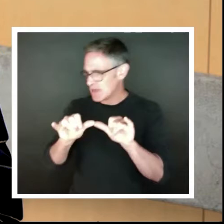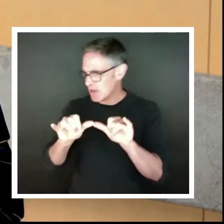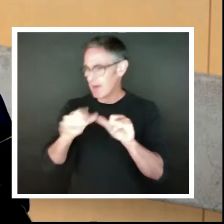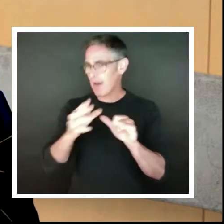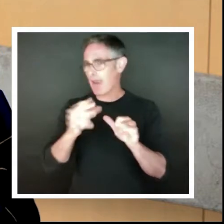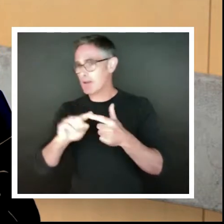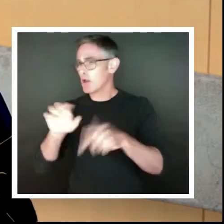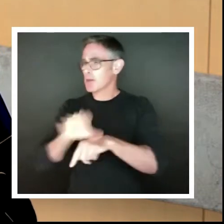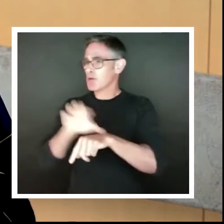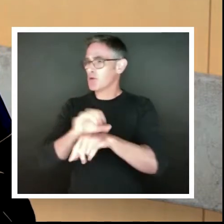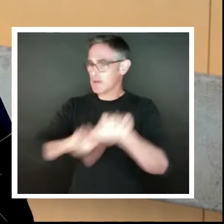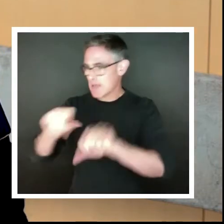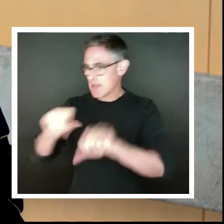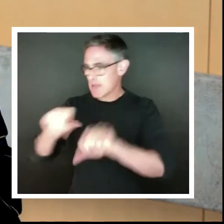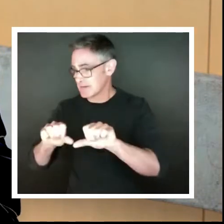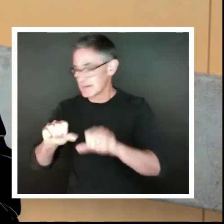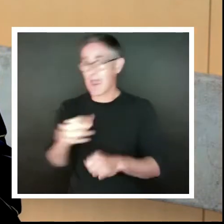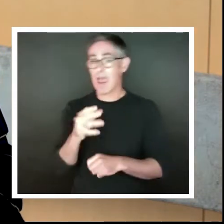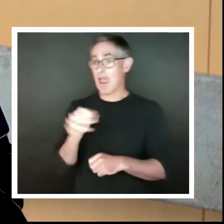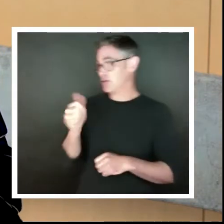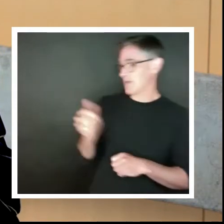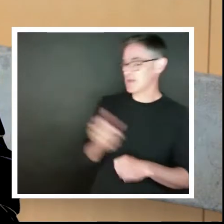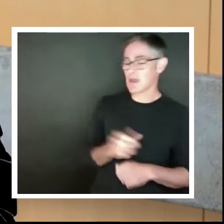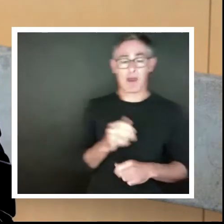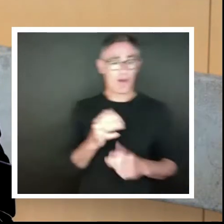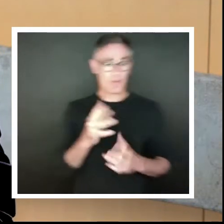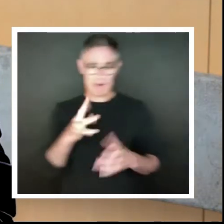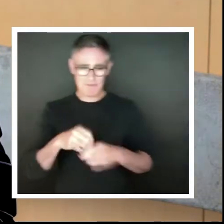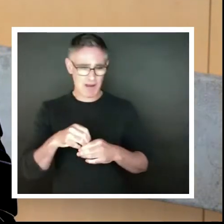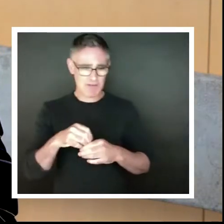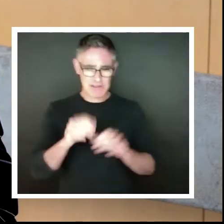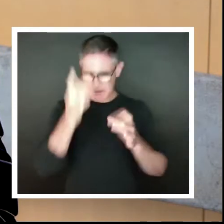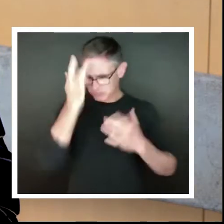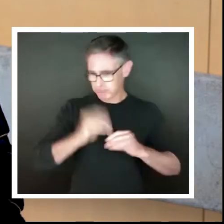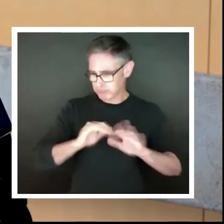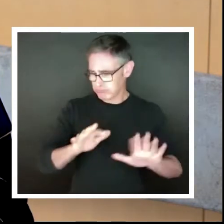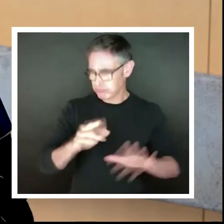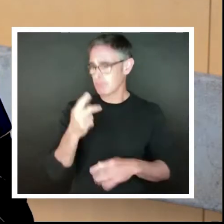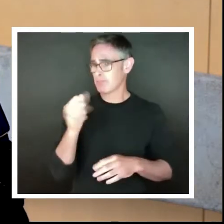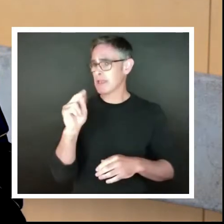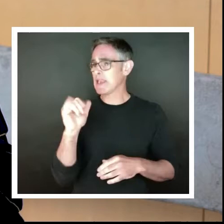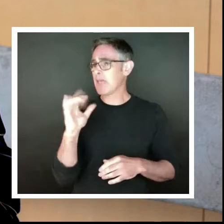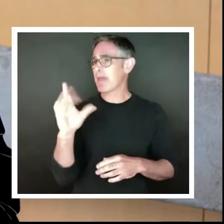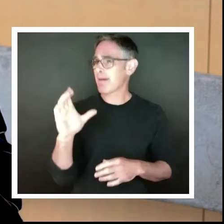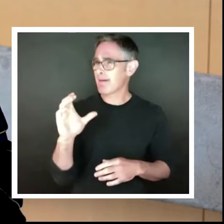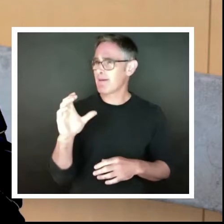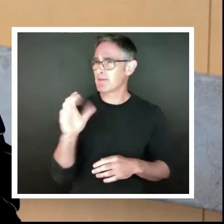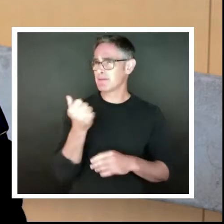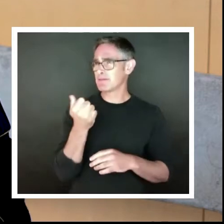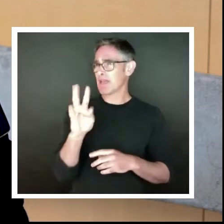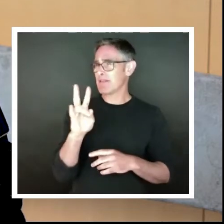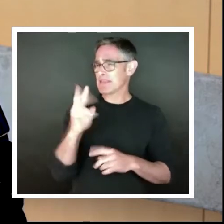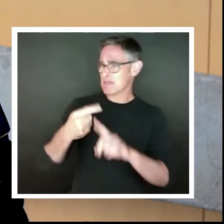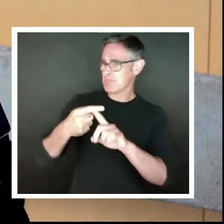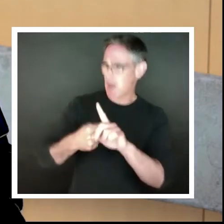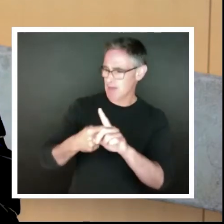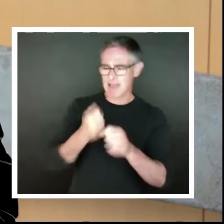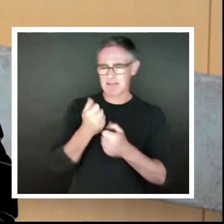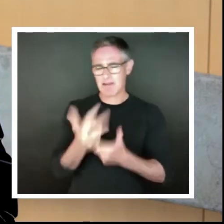We've been in a pandemic for nearly 17 months. It's caused far too many deaths, anguish, and grief,